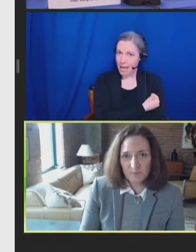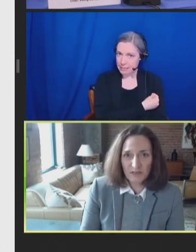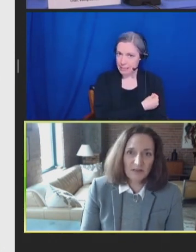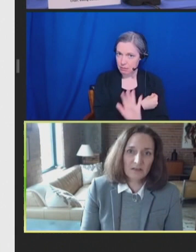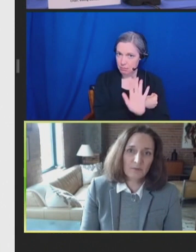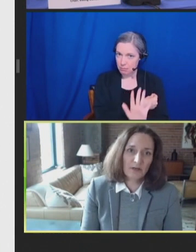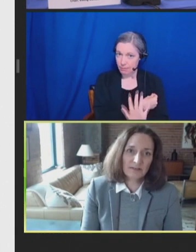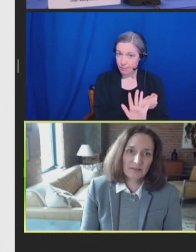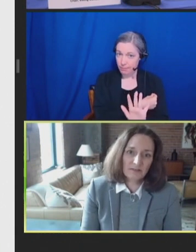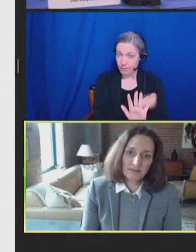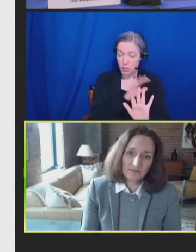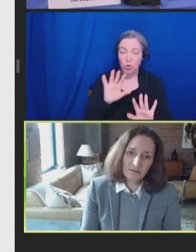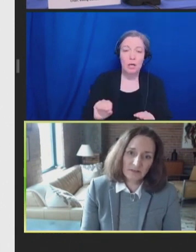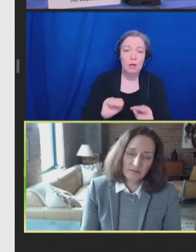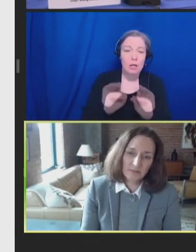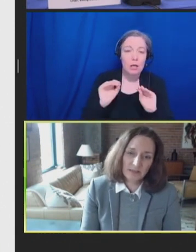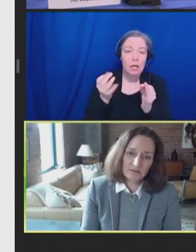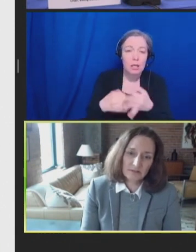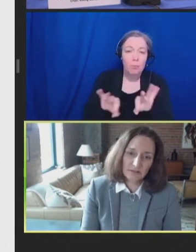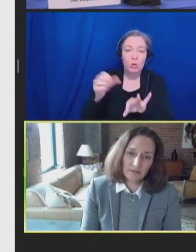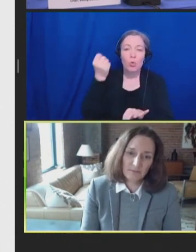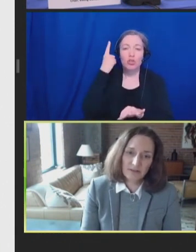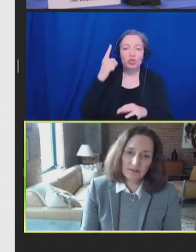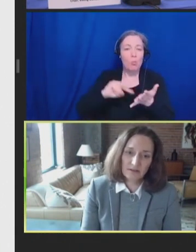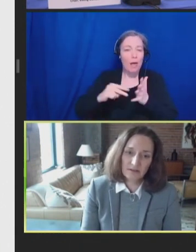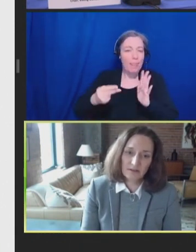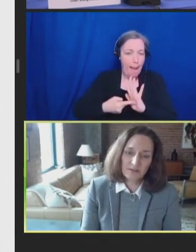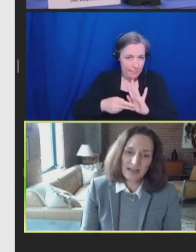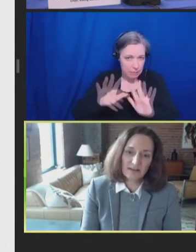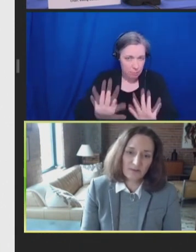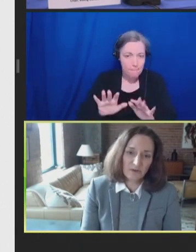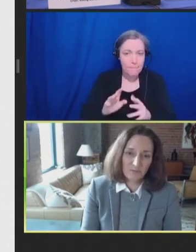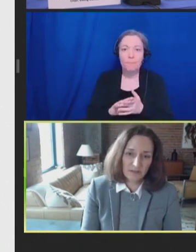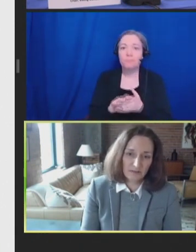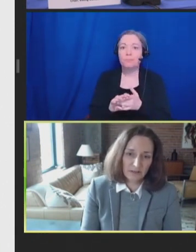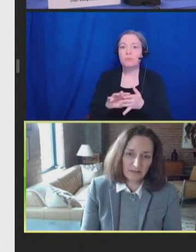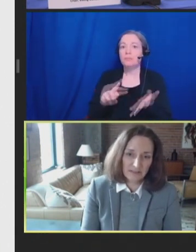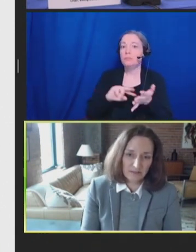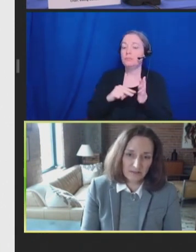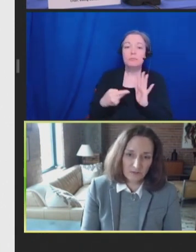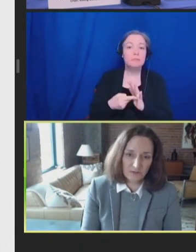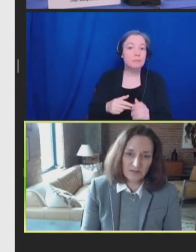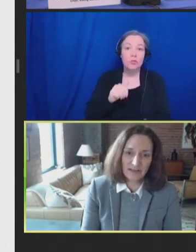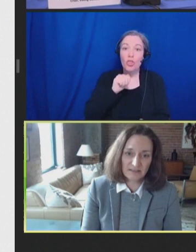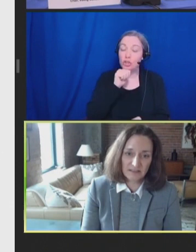What does this mean on a practical level? It means that there is not going to be an ability to use